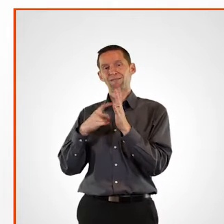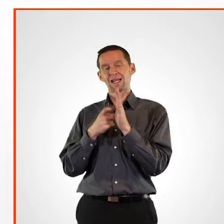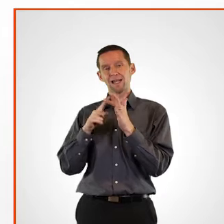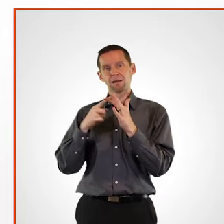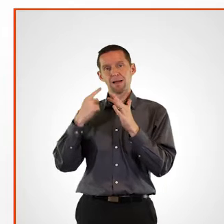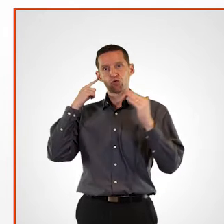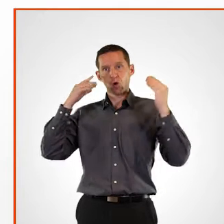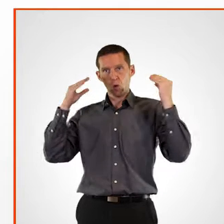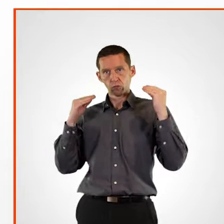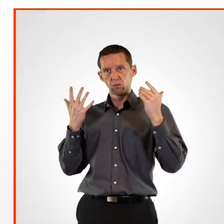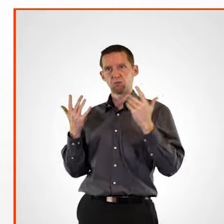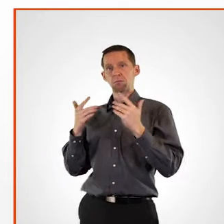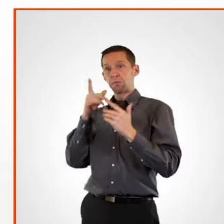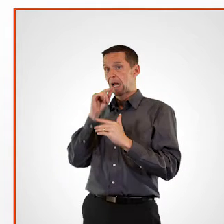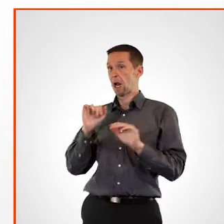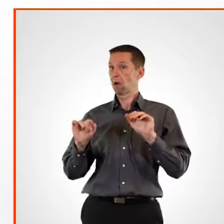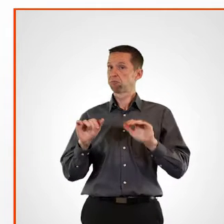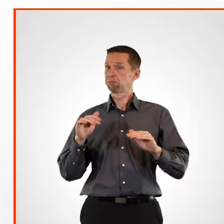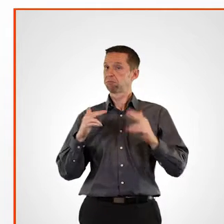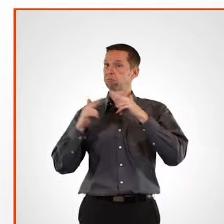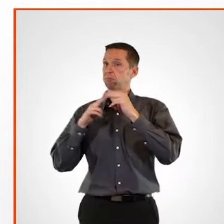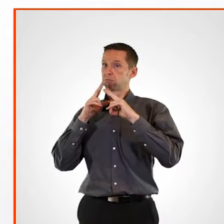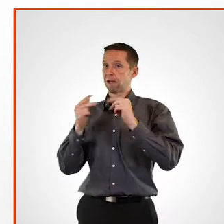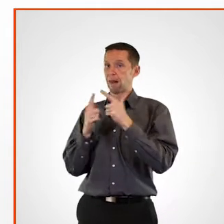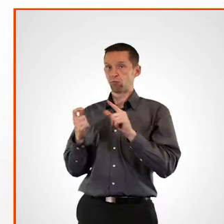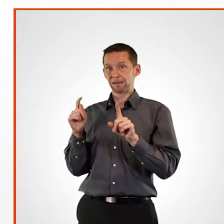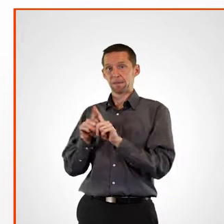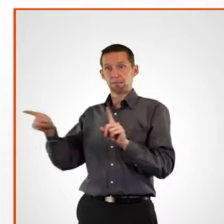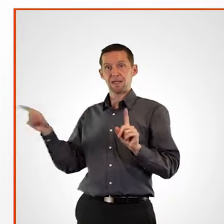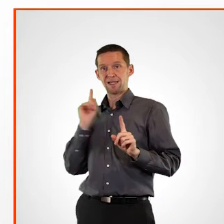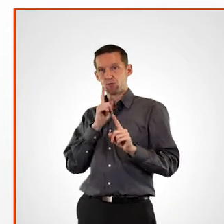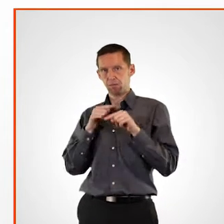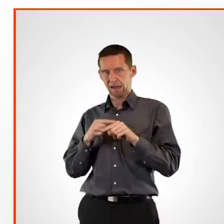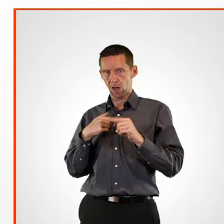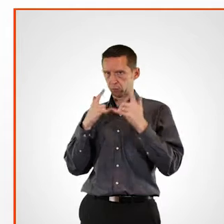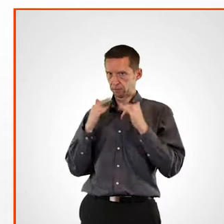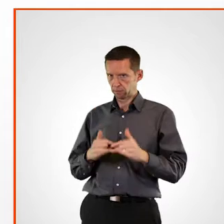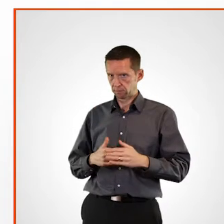can develop spoken language skills similar to their normal hearing peers according to test norms.